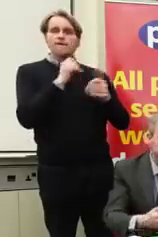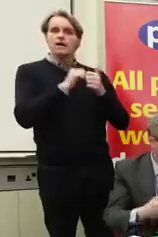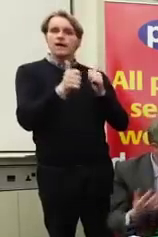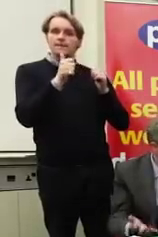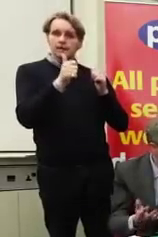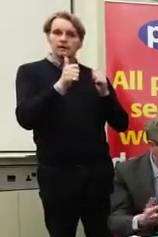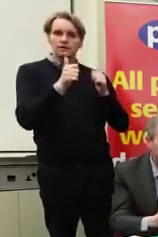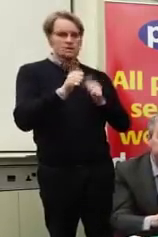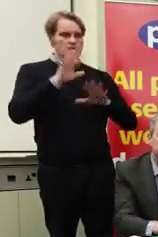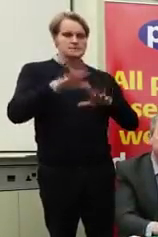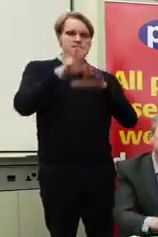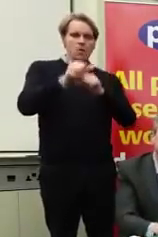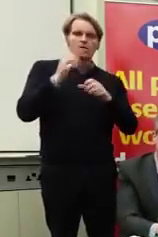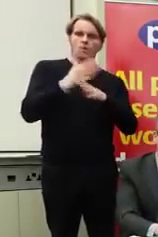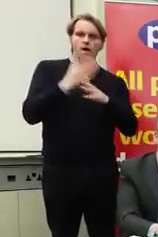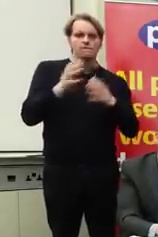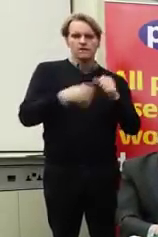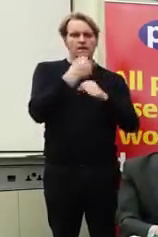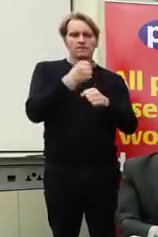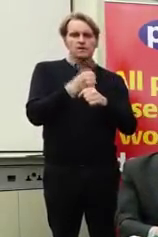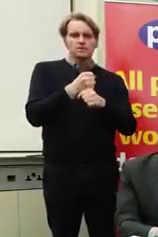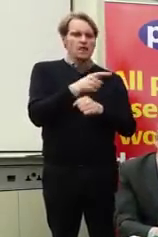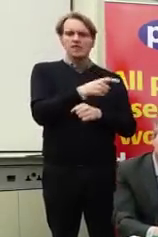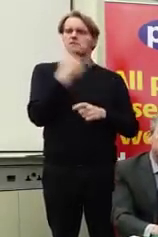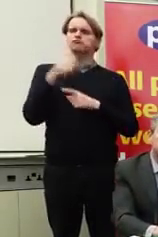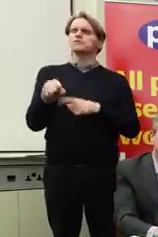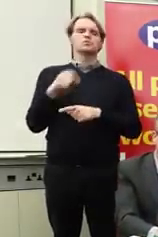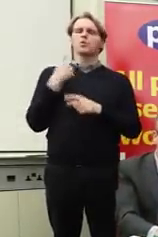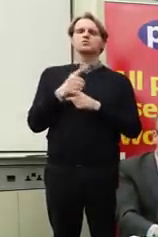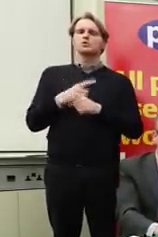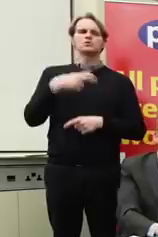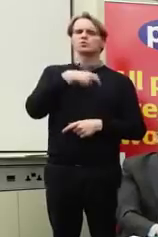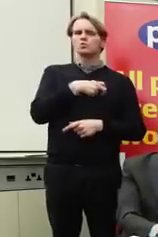union or recognise the union and it wasn't so long ago actually that our